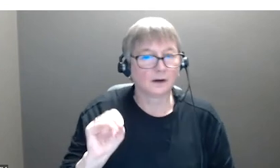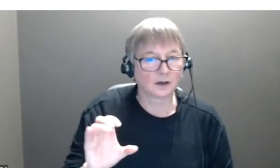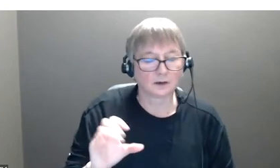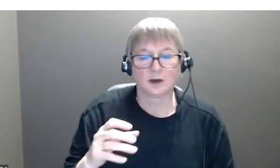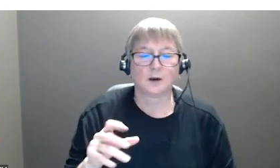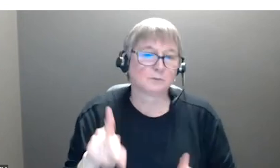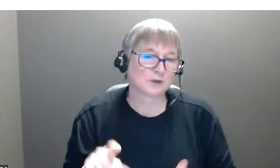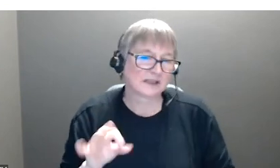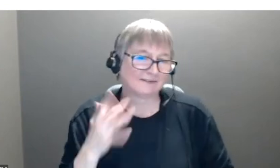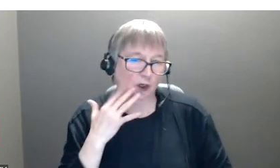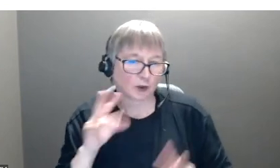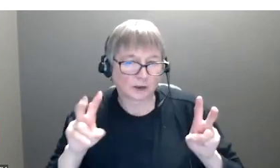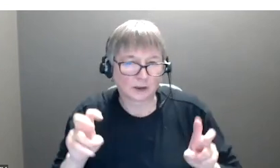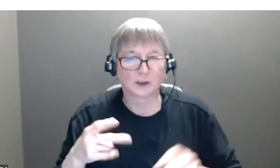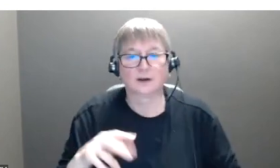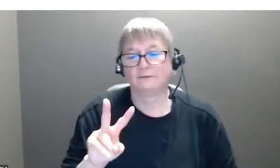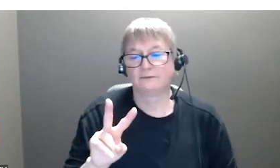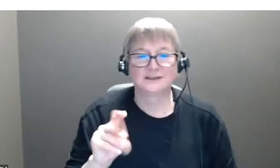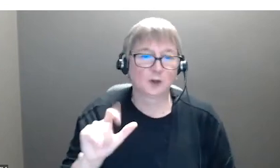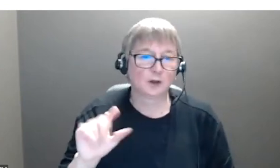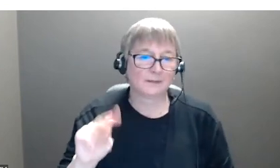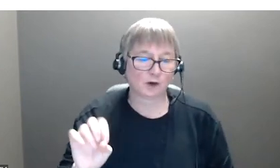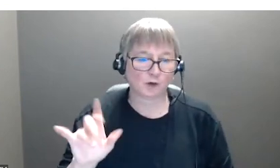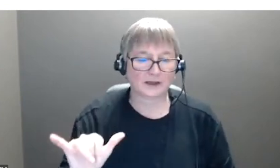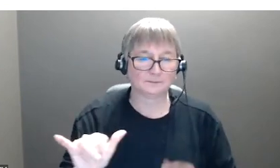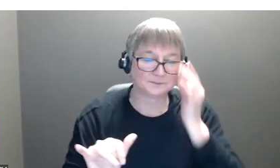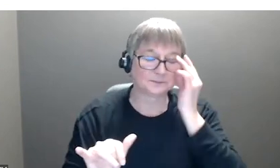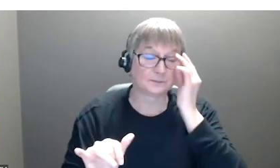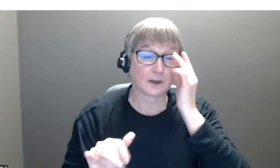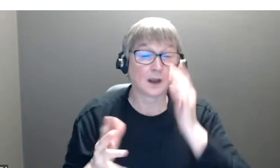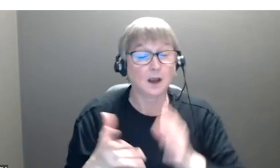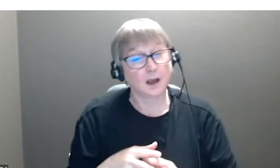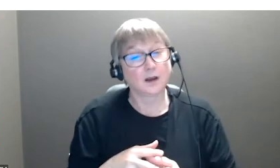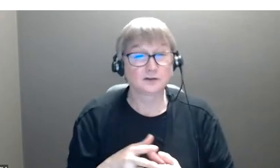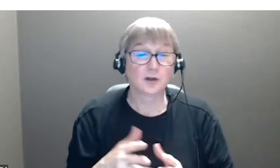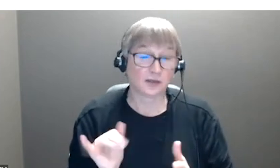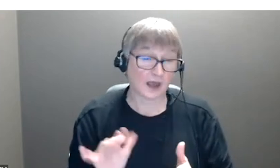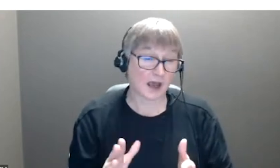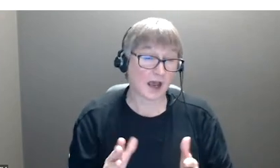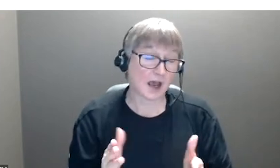visible minority representation averages approximately 21 percent nationally. So,